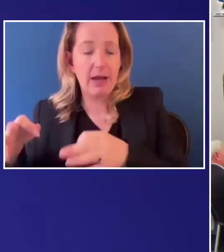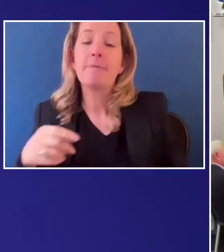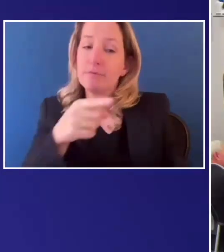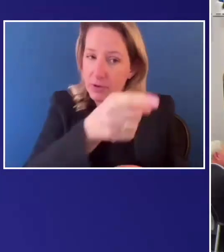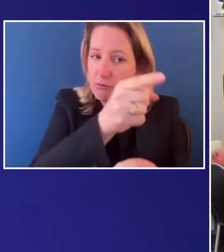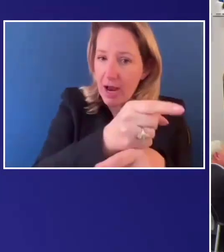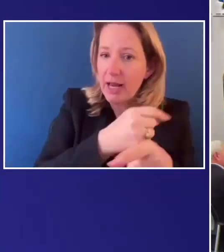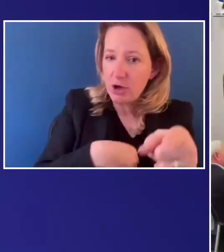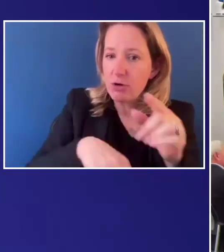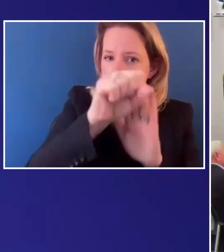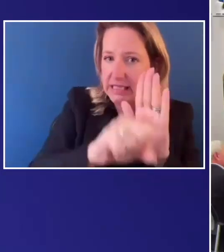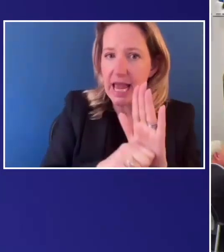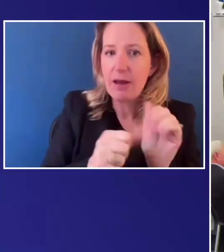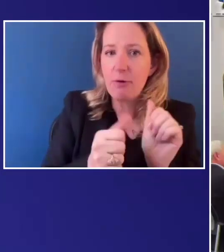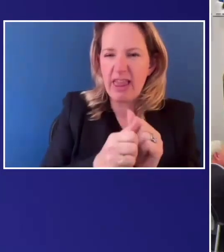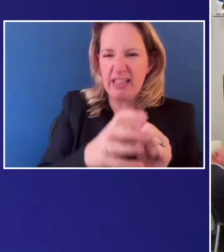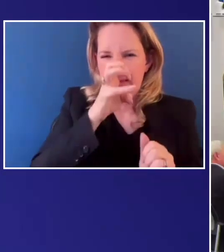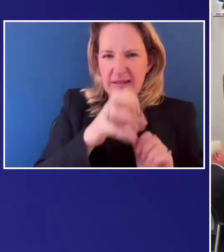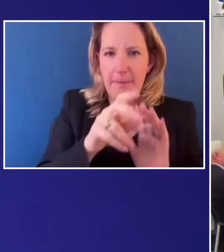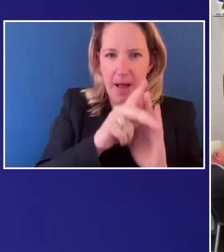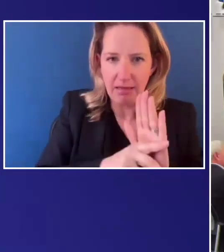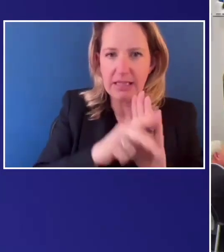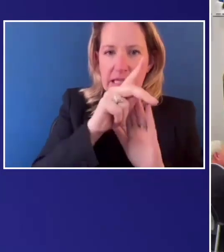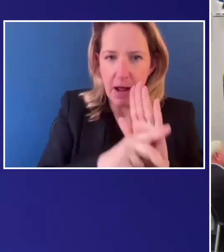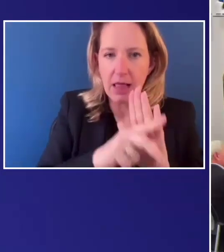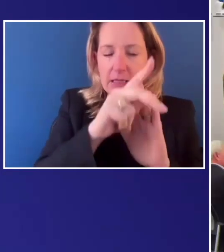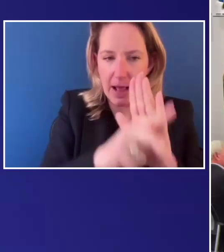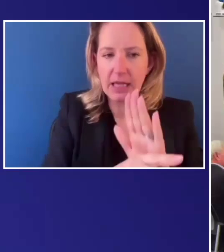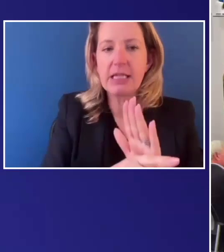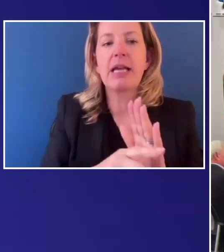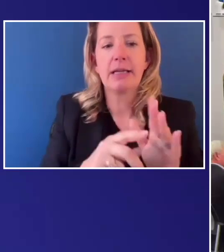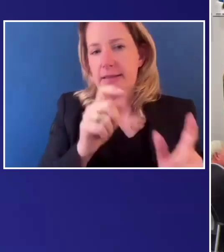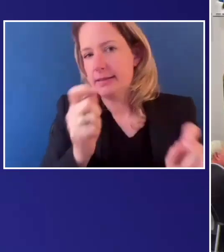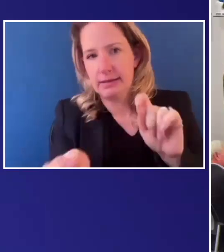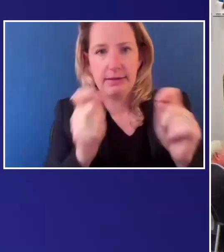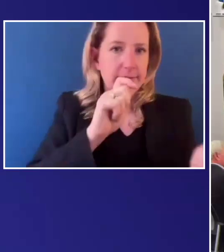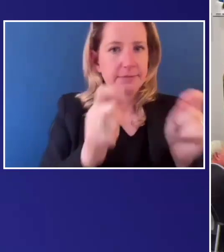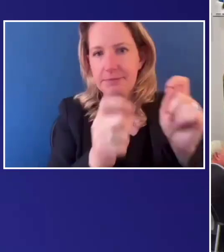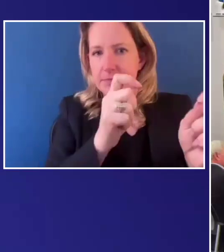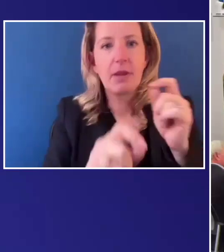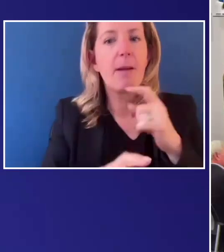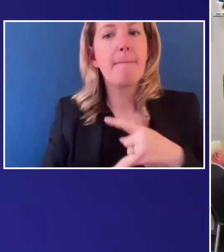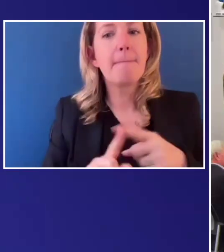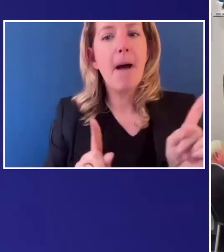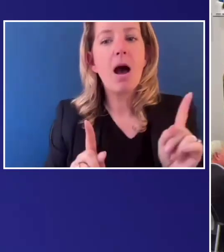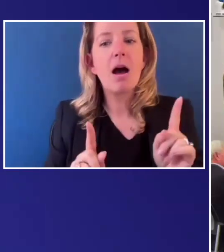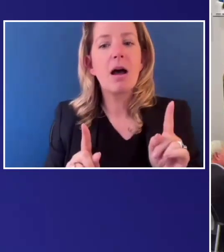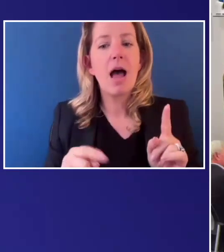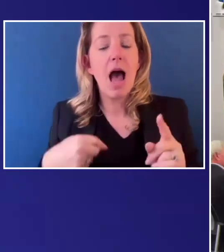they're like this about policy, right? Every four years, the waves turn. But I just -- I don't want us to negotiate